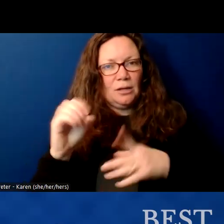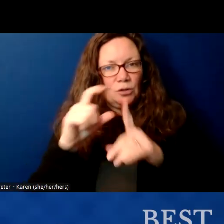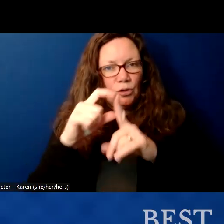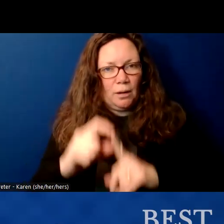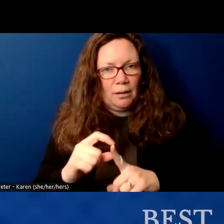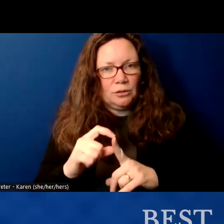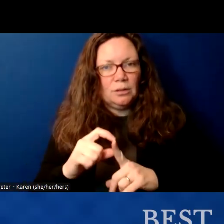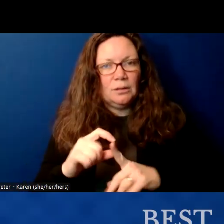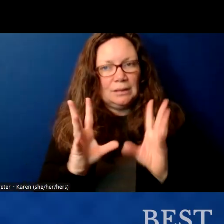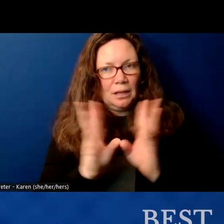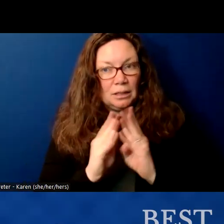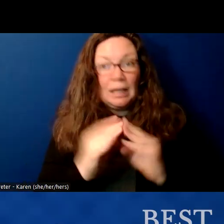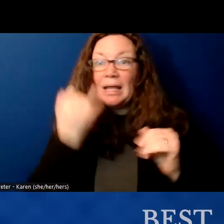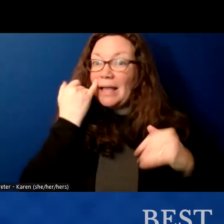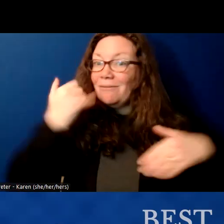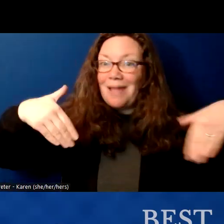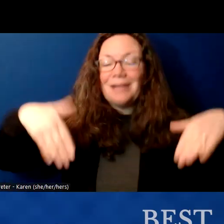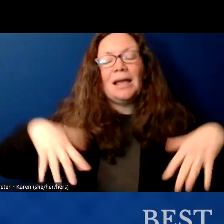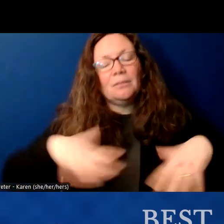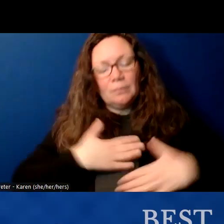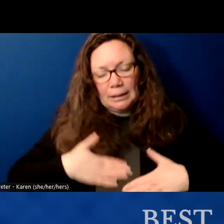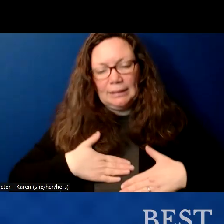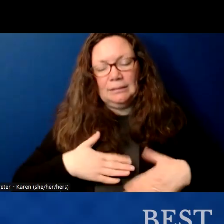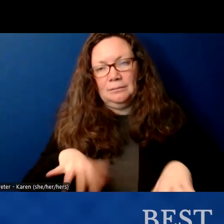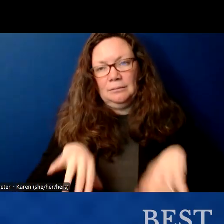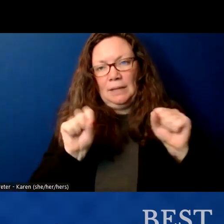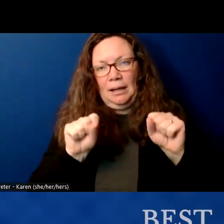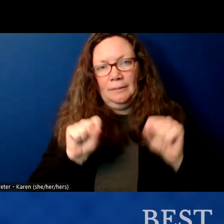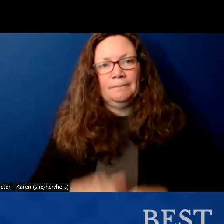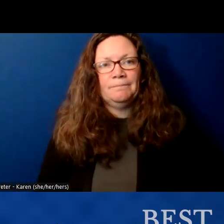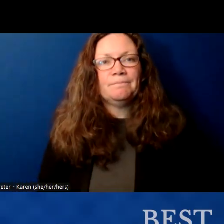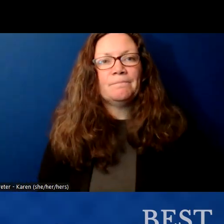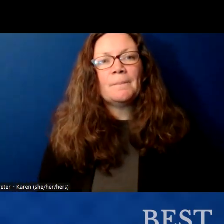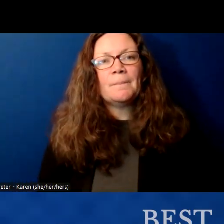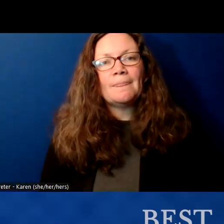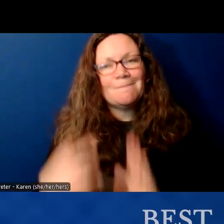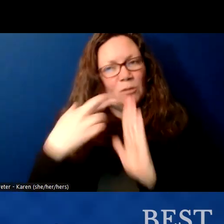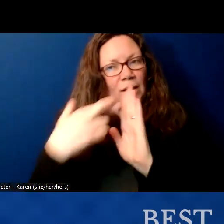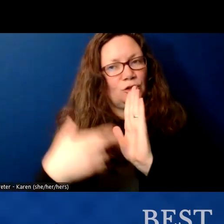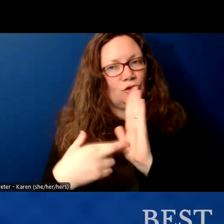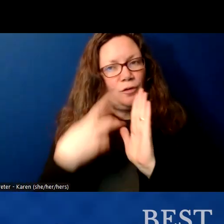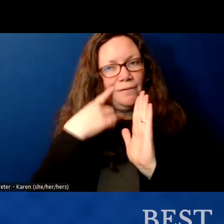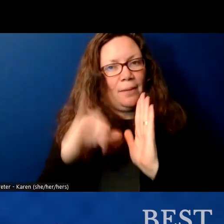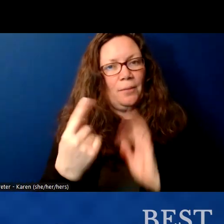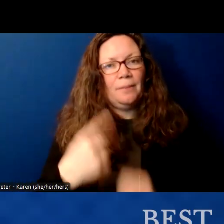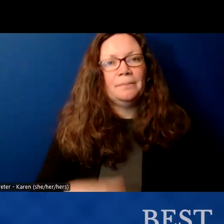already to go ahead and register and the next slide, it's just kind of a